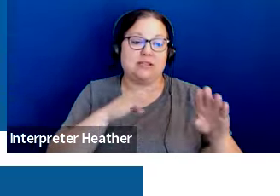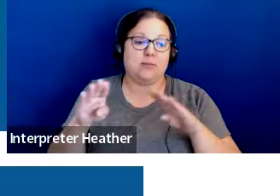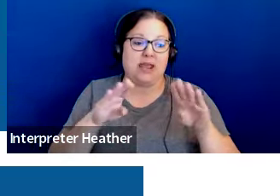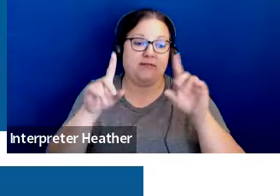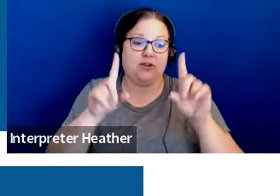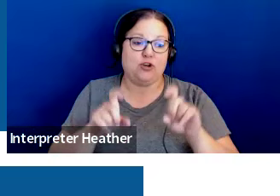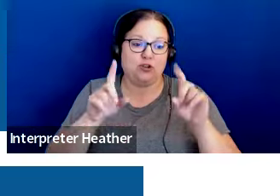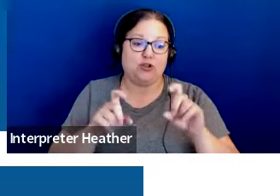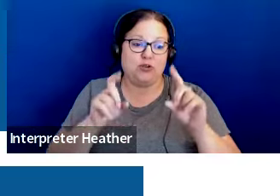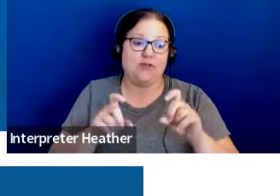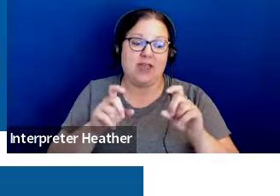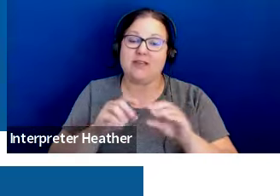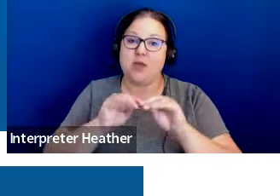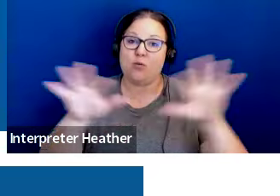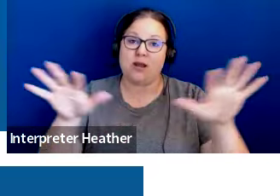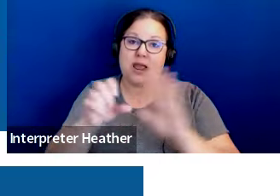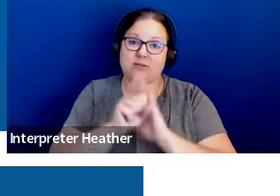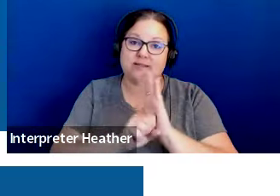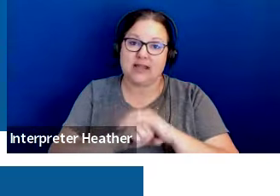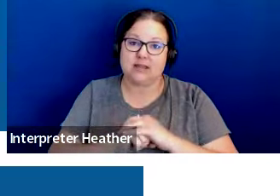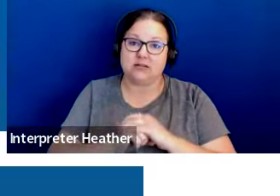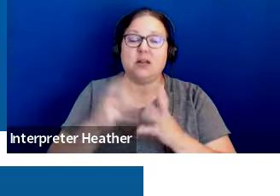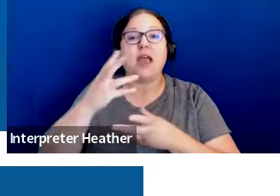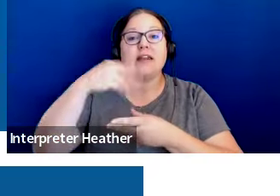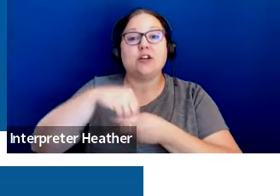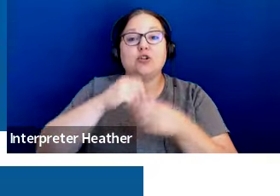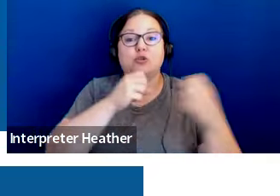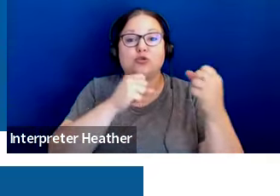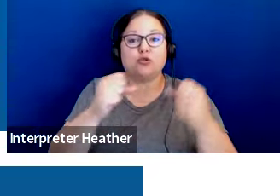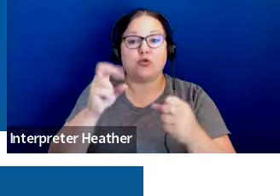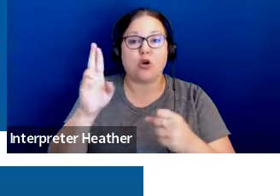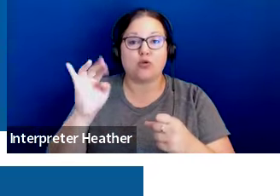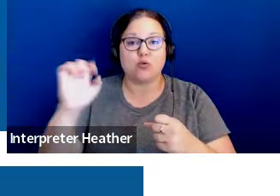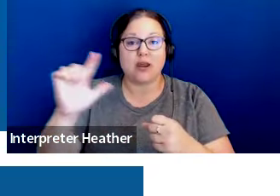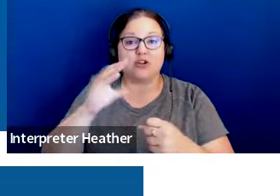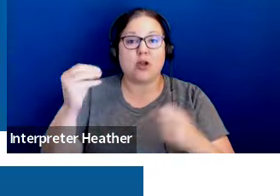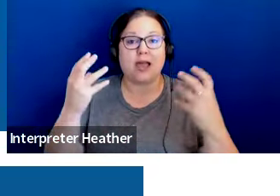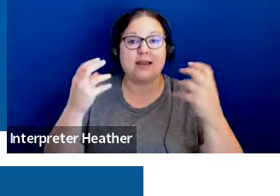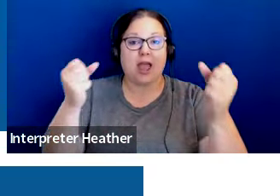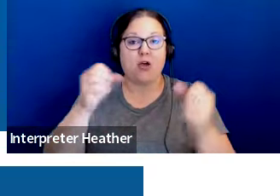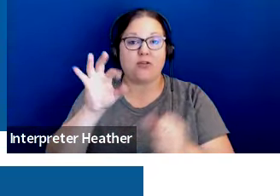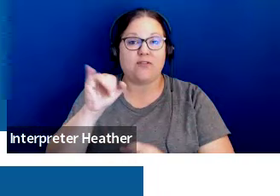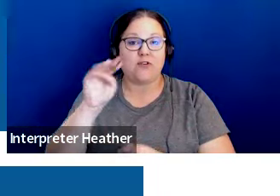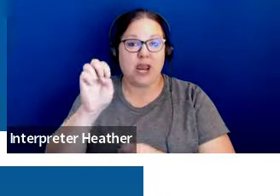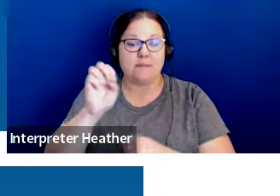in Massachusetts and includes strong racial and health equity framing indicators displayed on